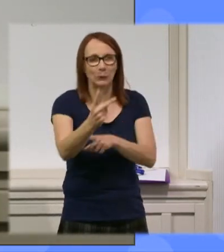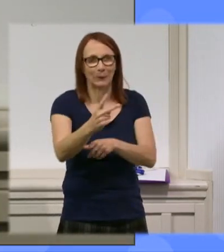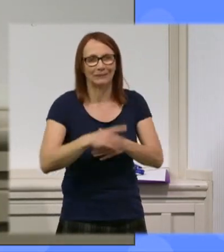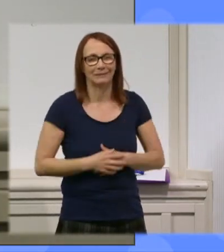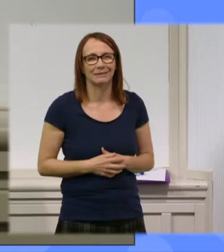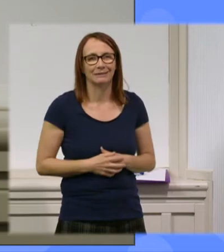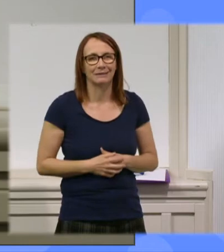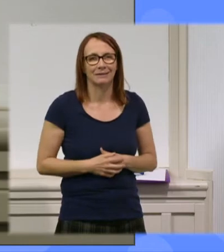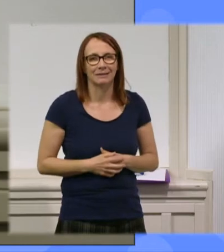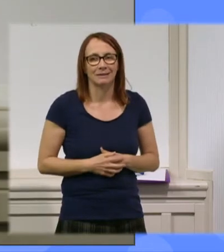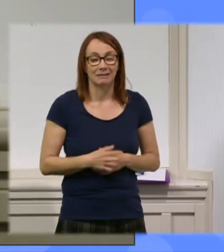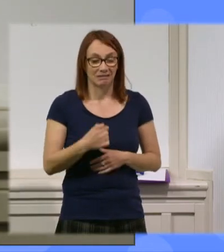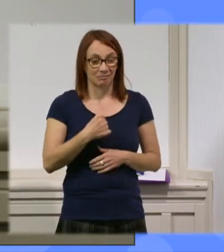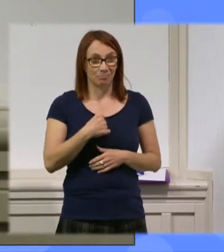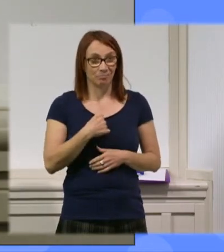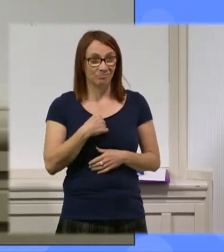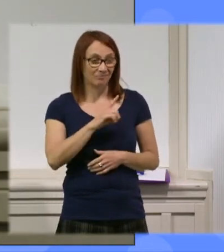me that was a question of if not now when